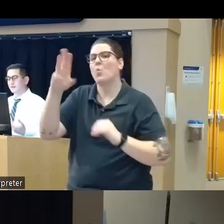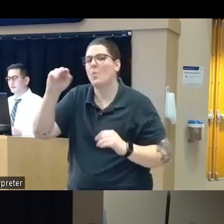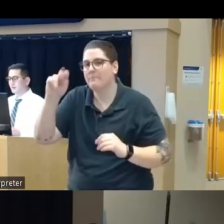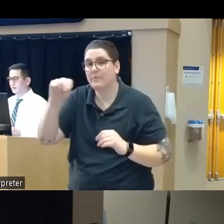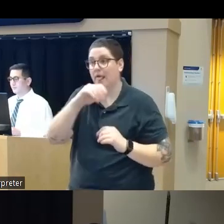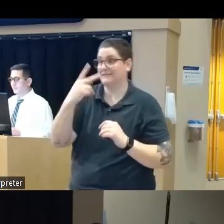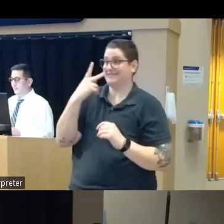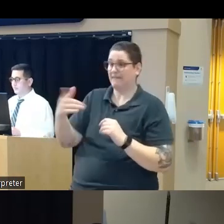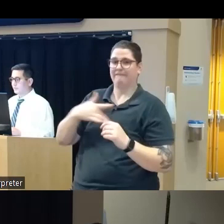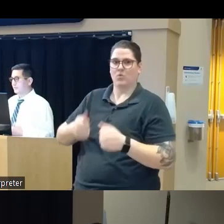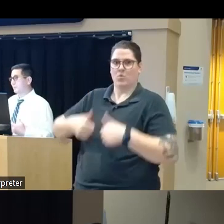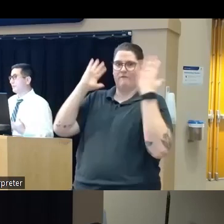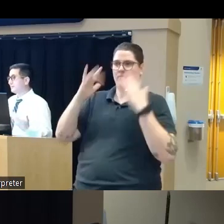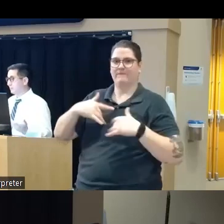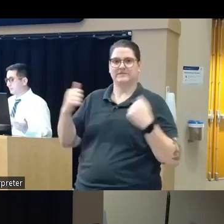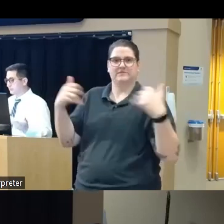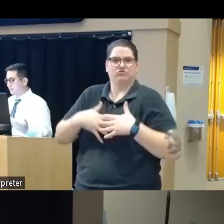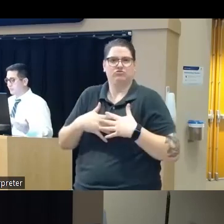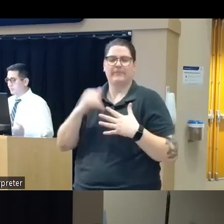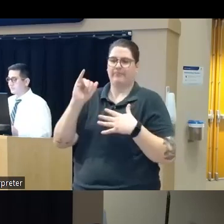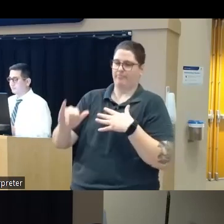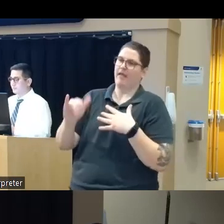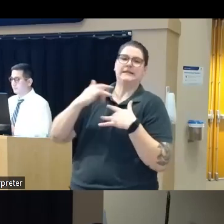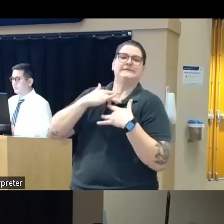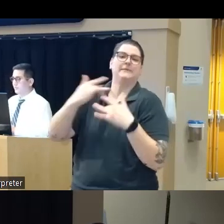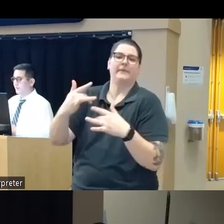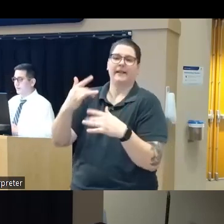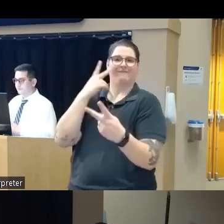scared which is what necessary what generally brings them to your care